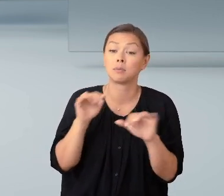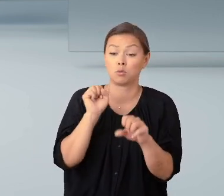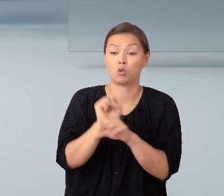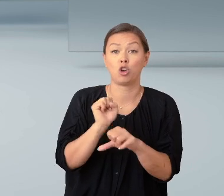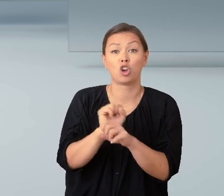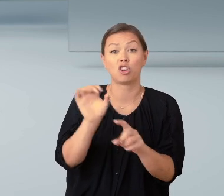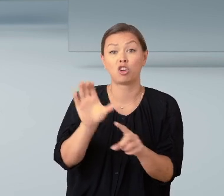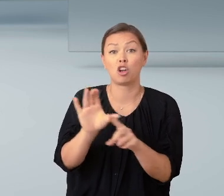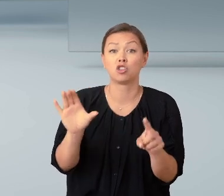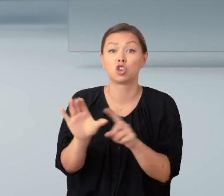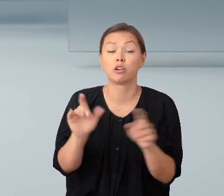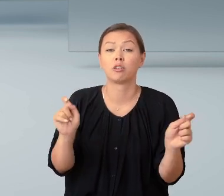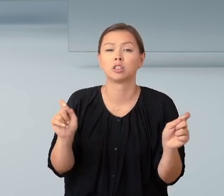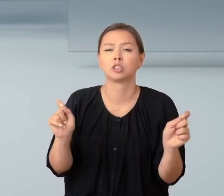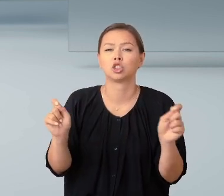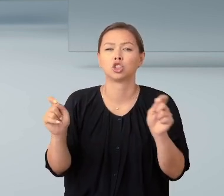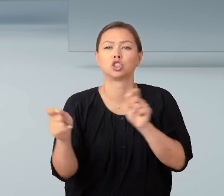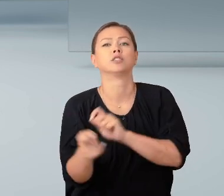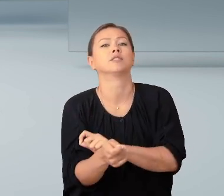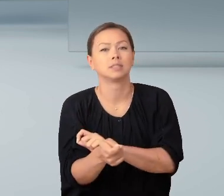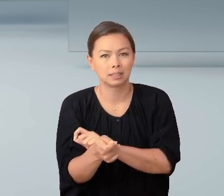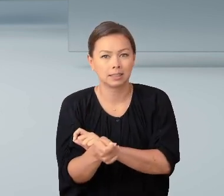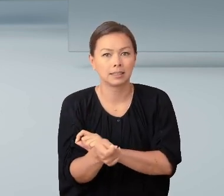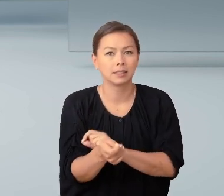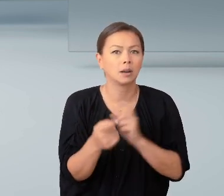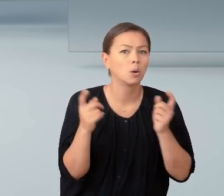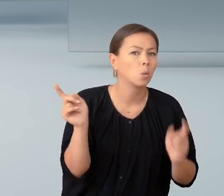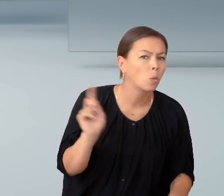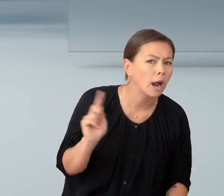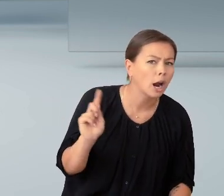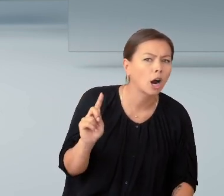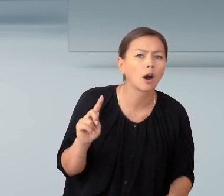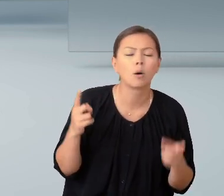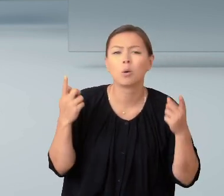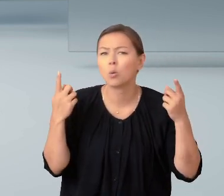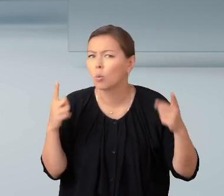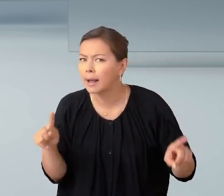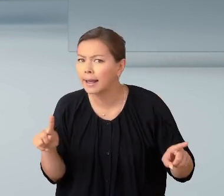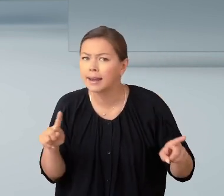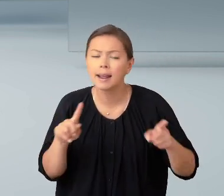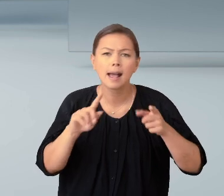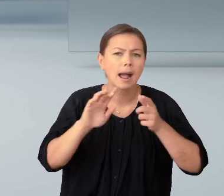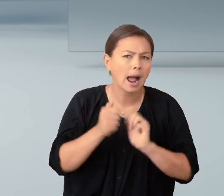you work, when you work, how you work have changed. Cloud solutions